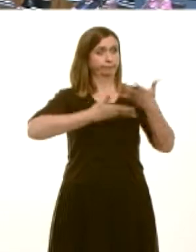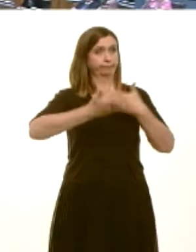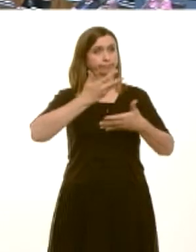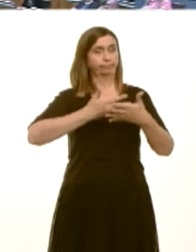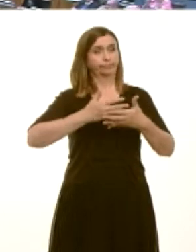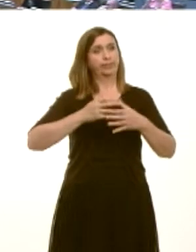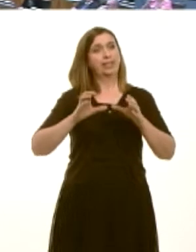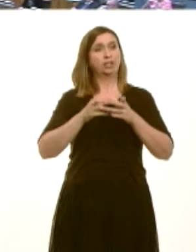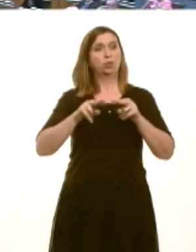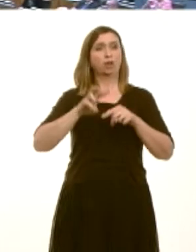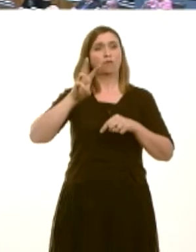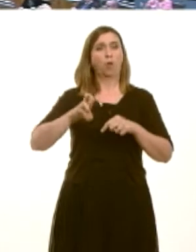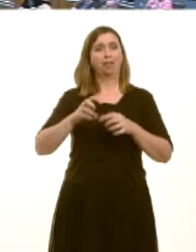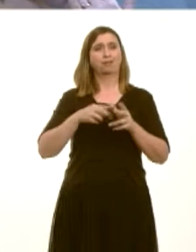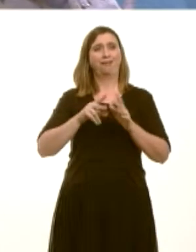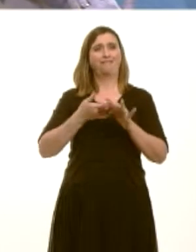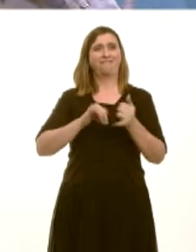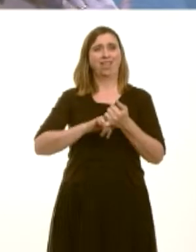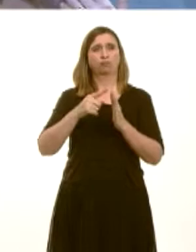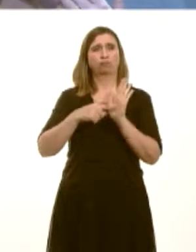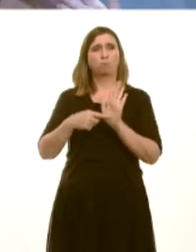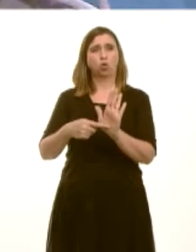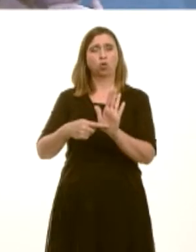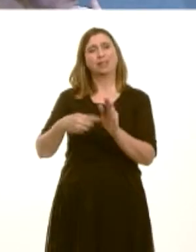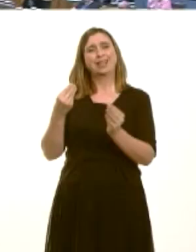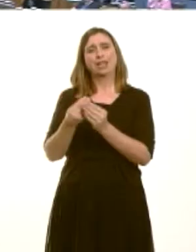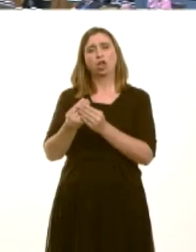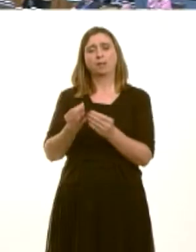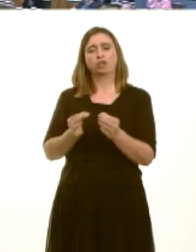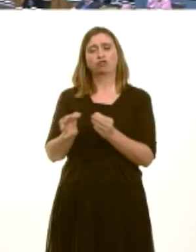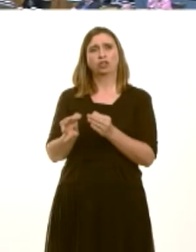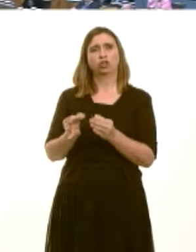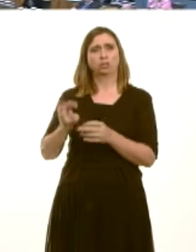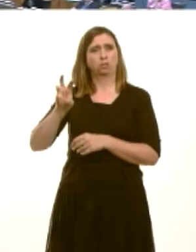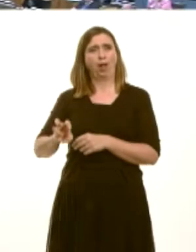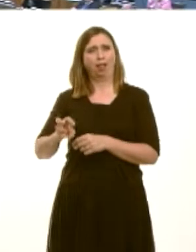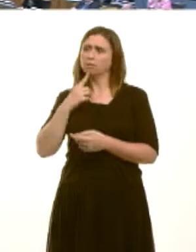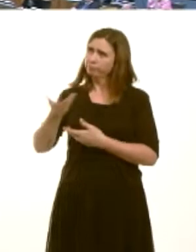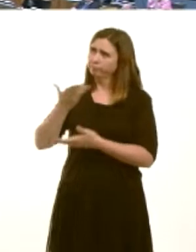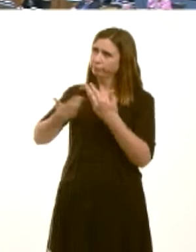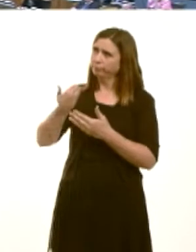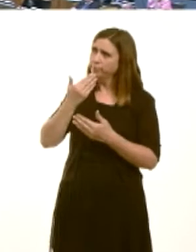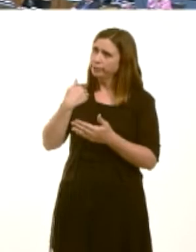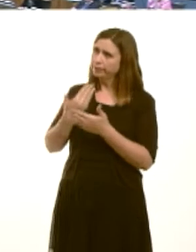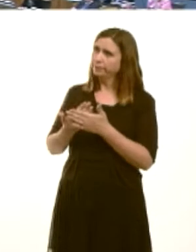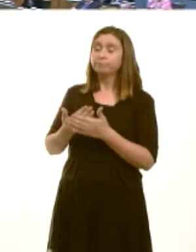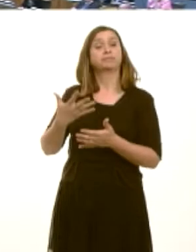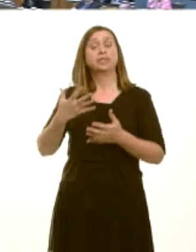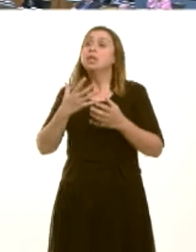y Sefydliad Materion Cymreig, ëAn Economic Strategy for Walesí? OAQ(4)2222(FM) Carwyn Jones: Yes. The report is clear that growth canít come without investment. Despite